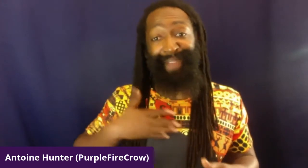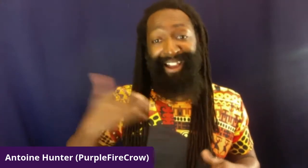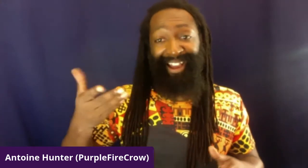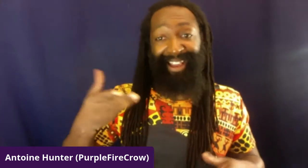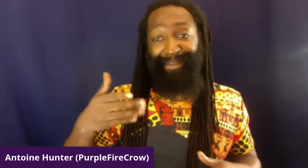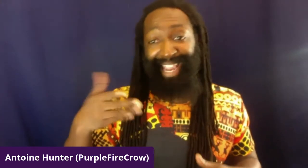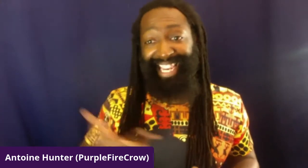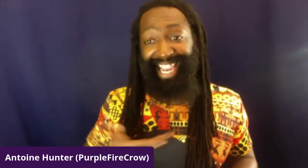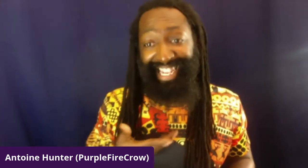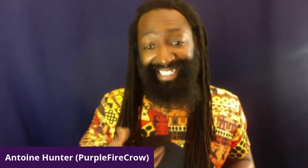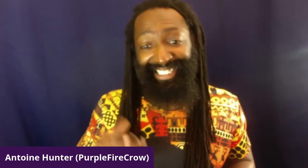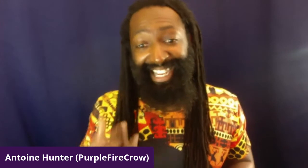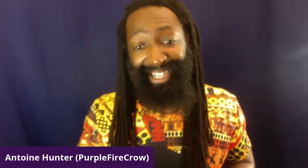my, my guest, yeah.